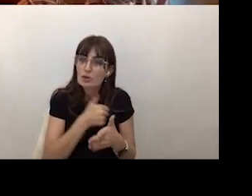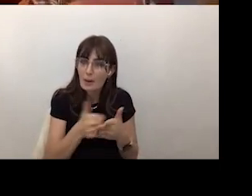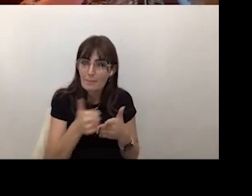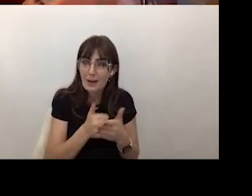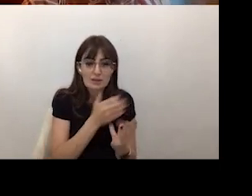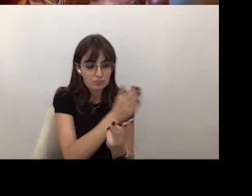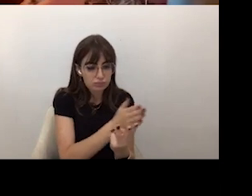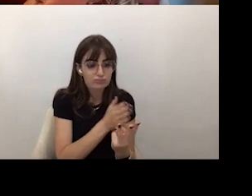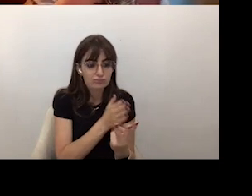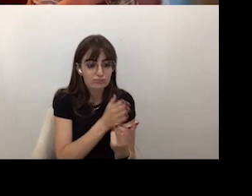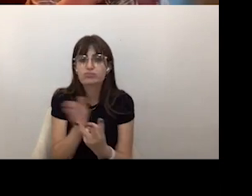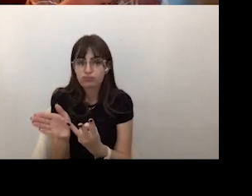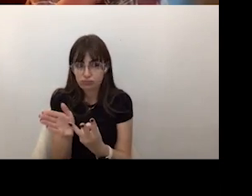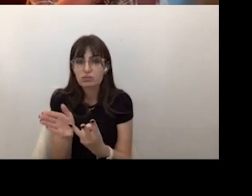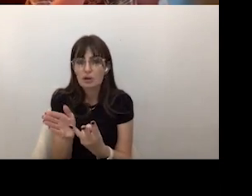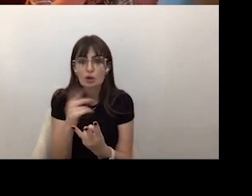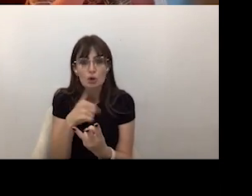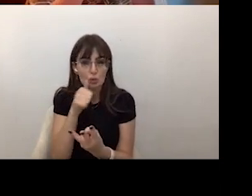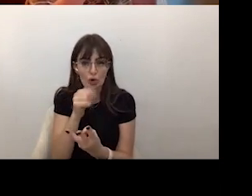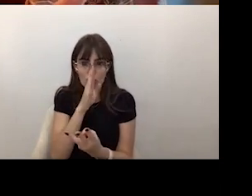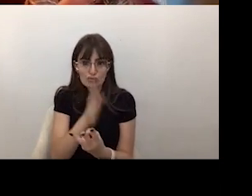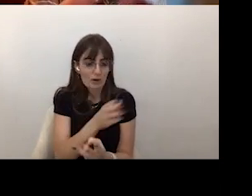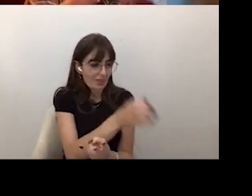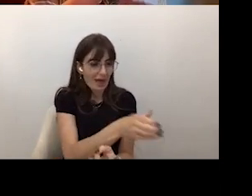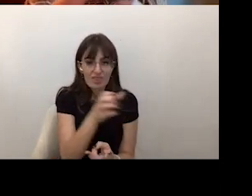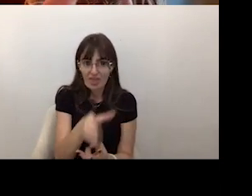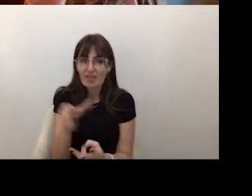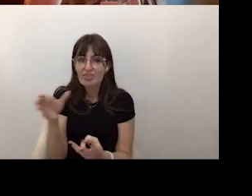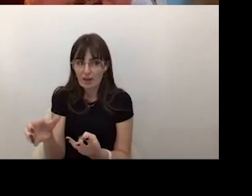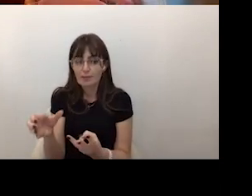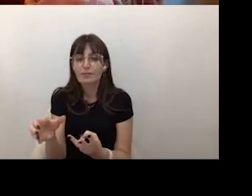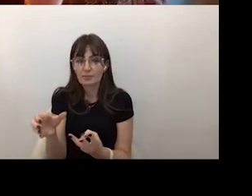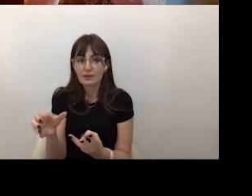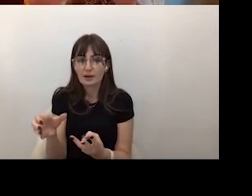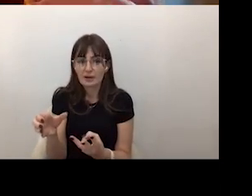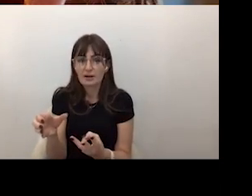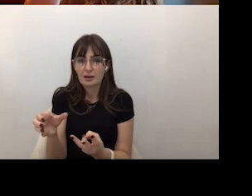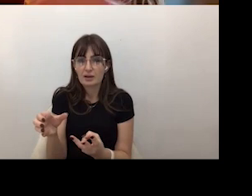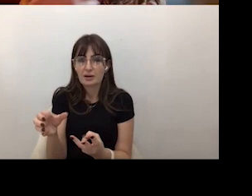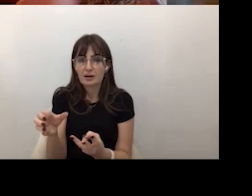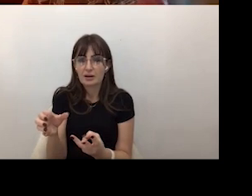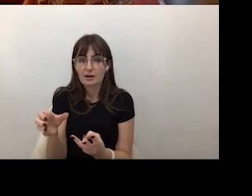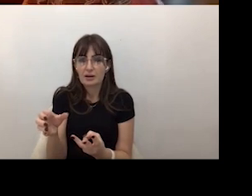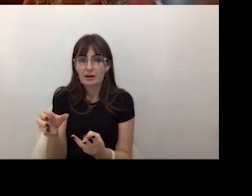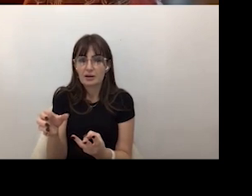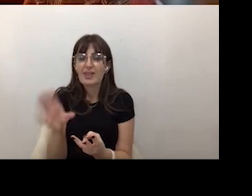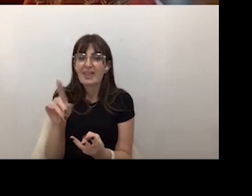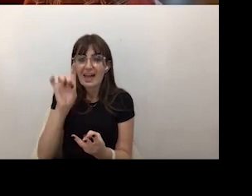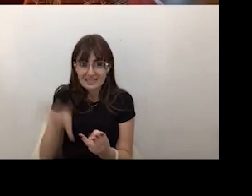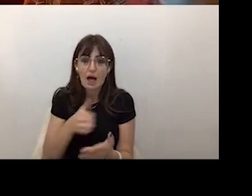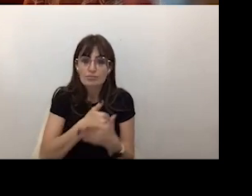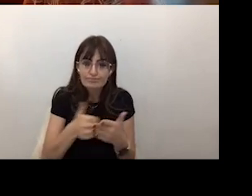easily identify with the mighty minimum. And they started segmenting their appeals.